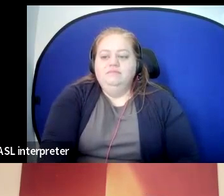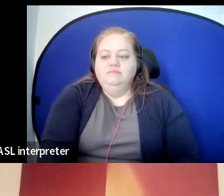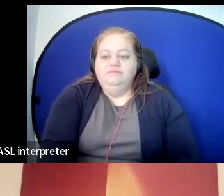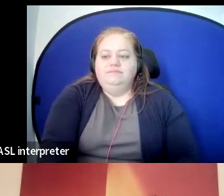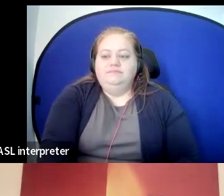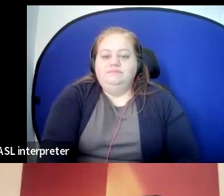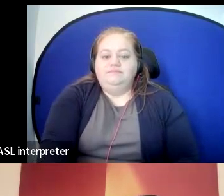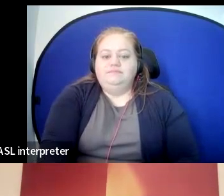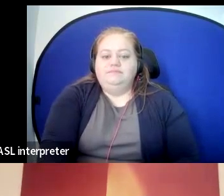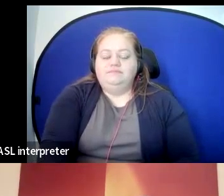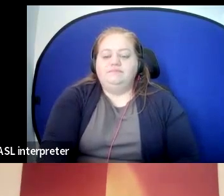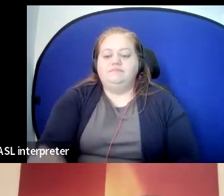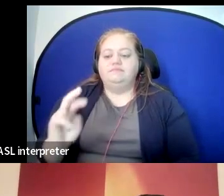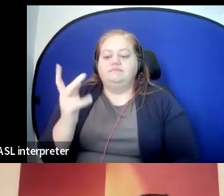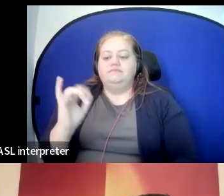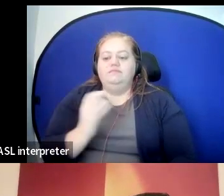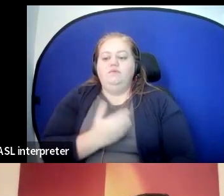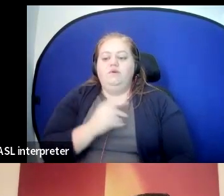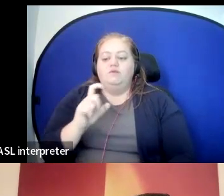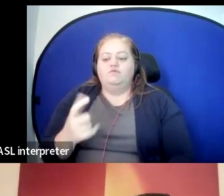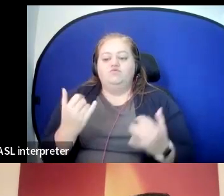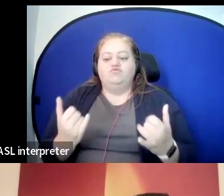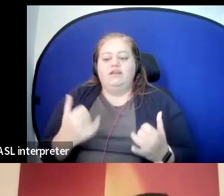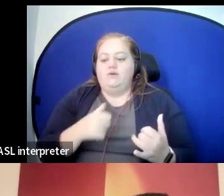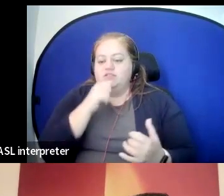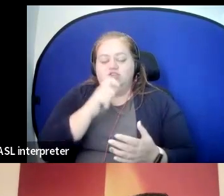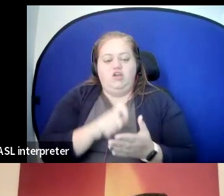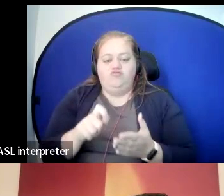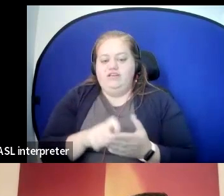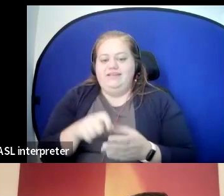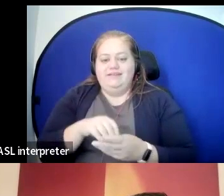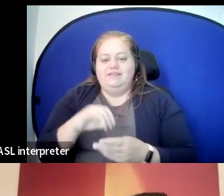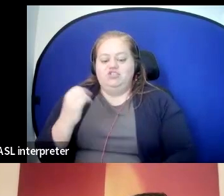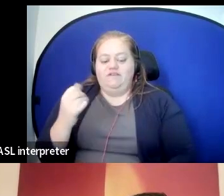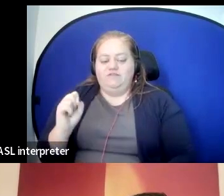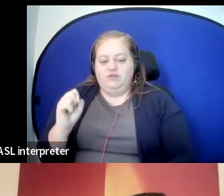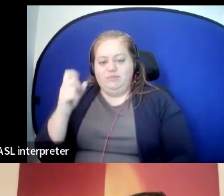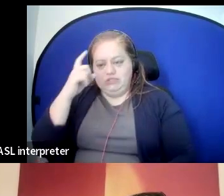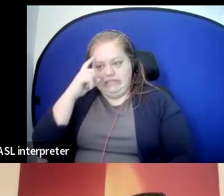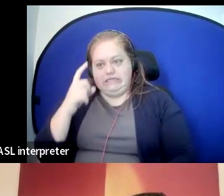is not developed in JavaScript, which I think would be the most useful programming language.